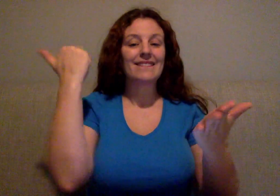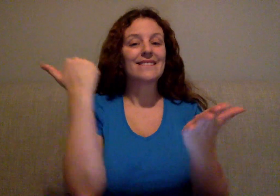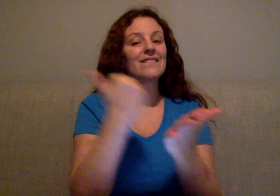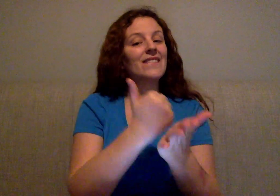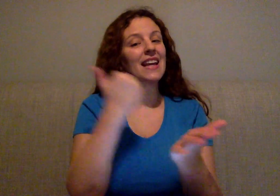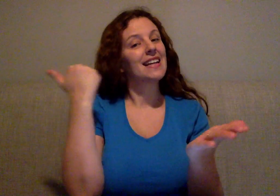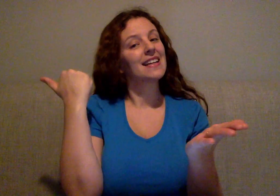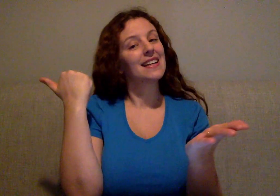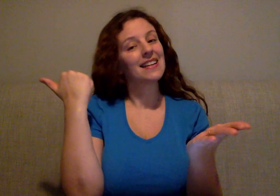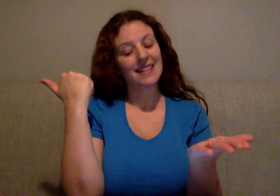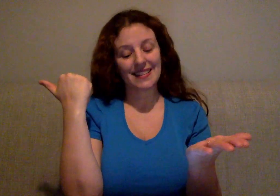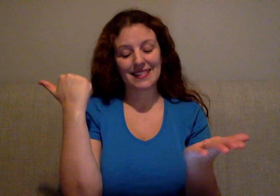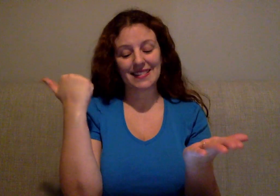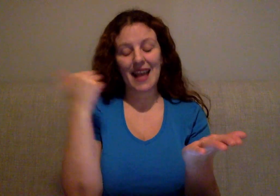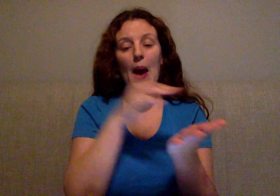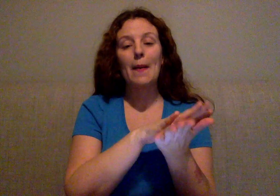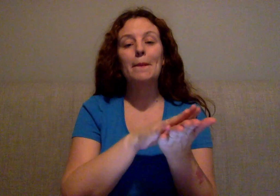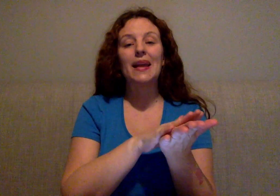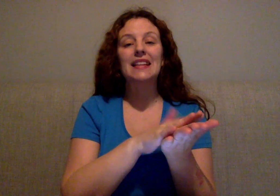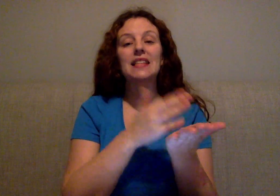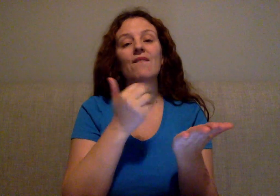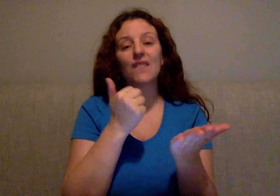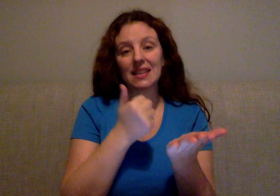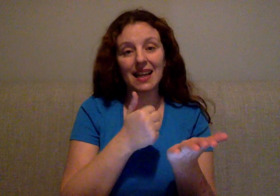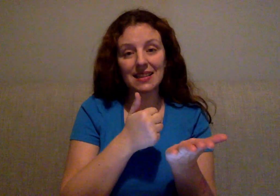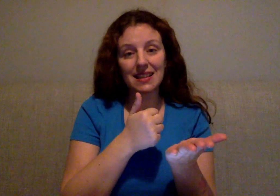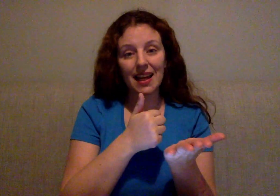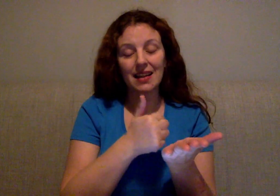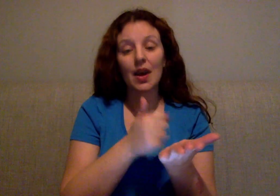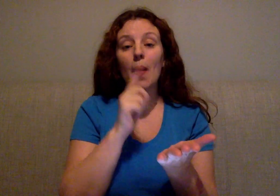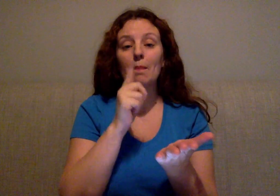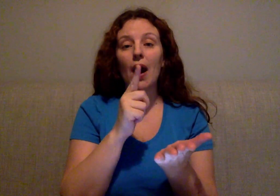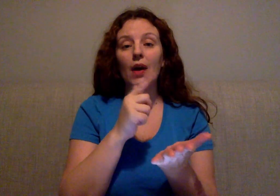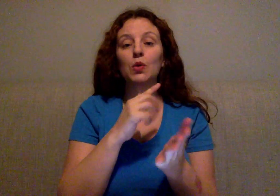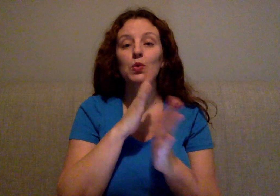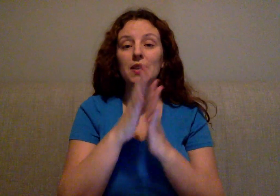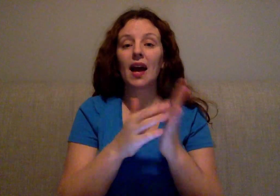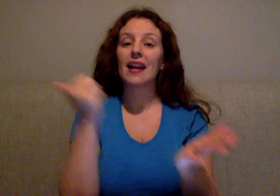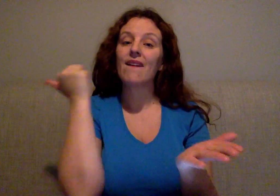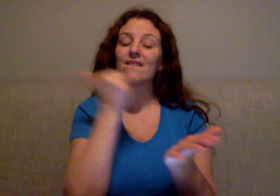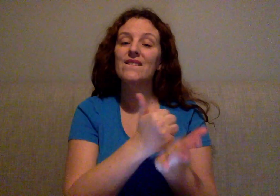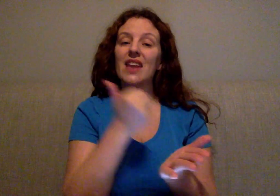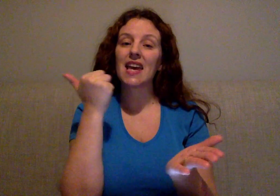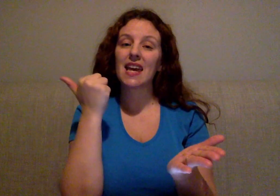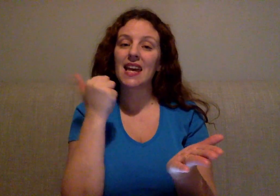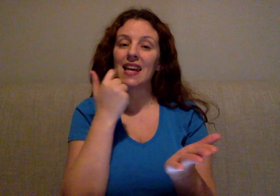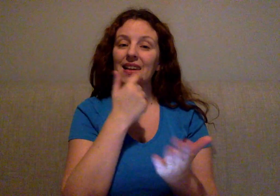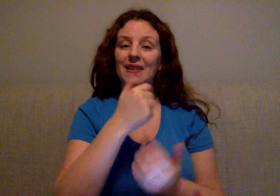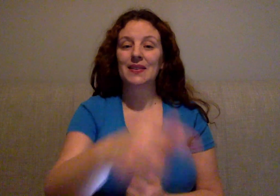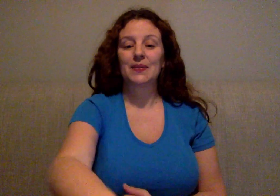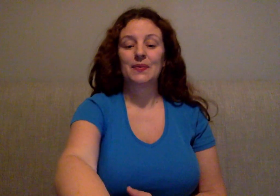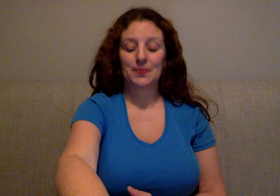FANTASTIC, this has a v shape mouth expression.